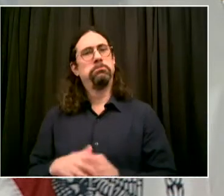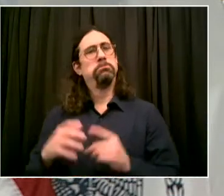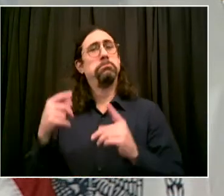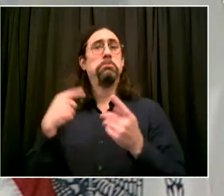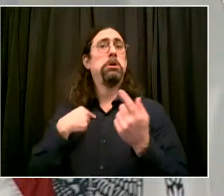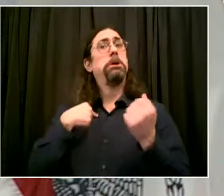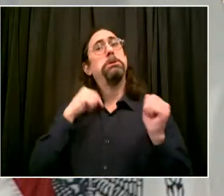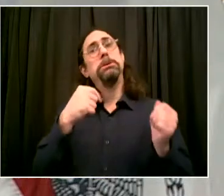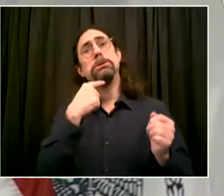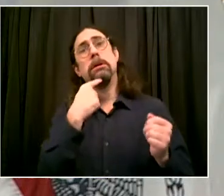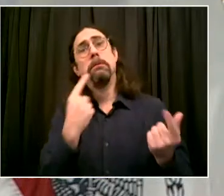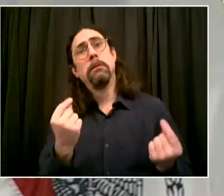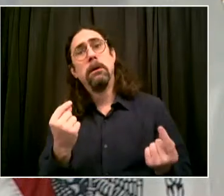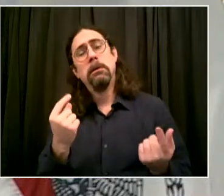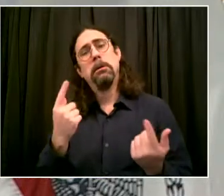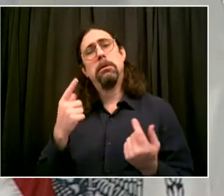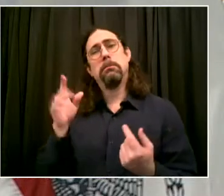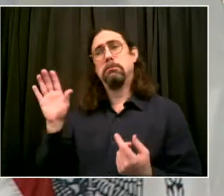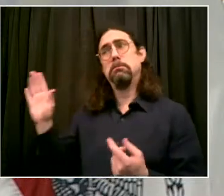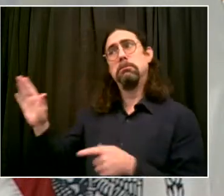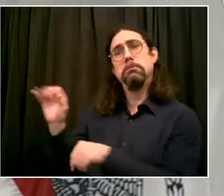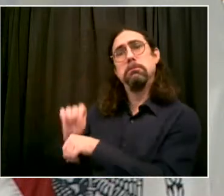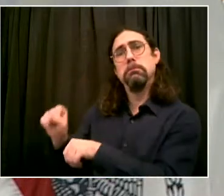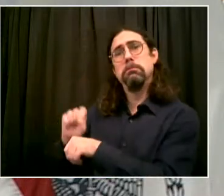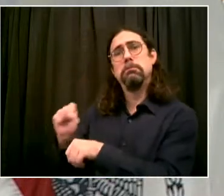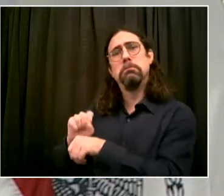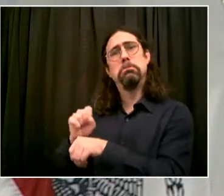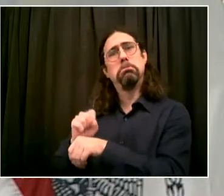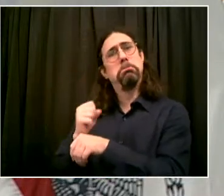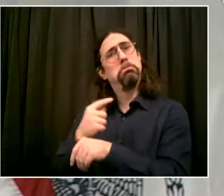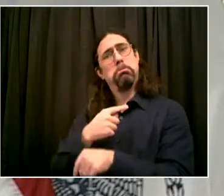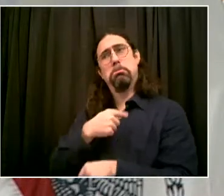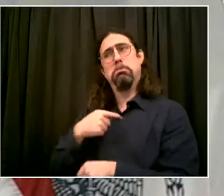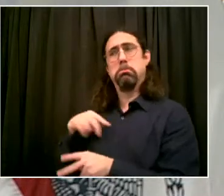VERY CONFIDENT ABOUT THE DIRECTION THEY ARE TAKING AND CONFIDENT THAT THINGS ARE GOING